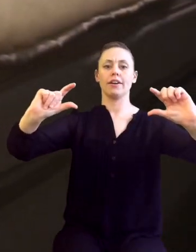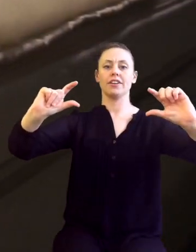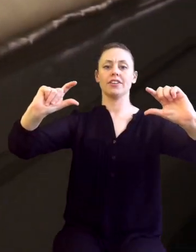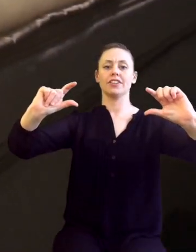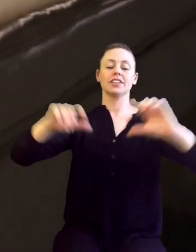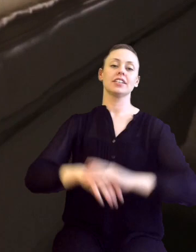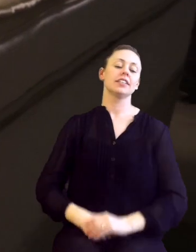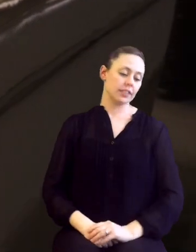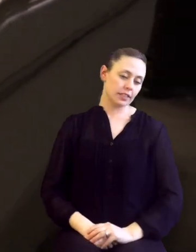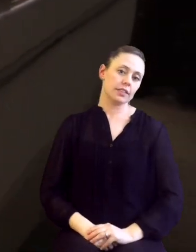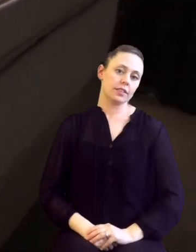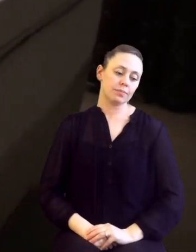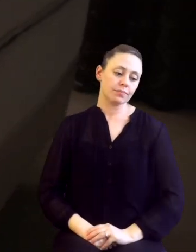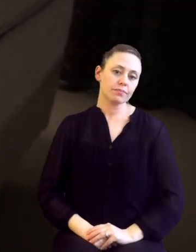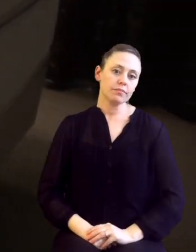with tempurature balancing.